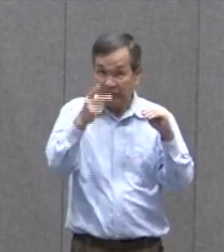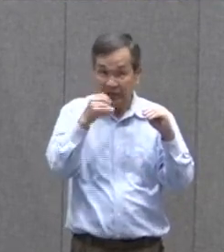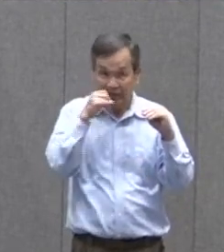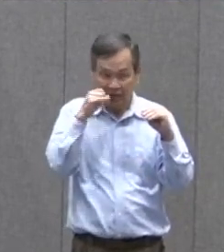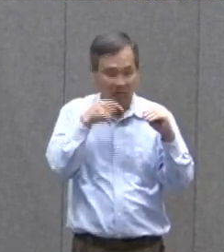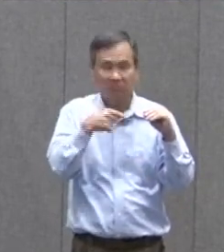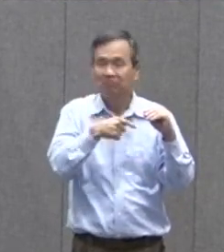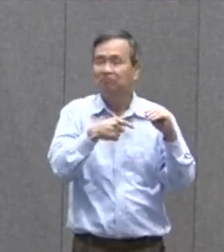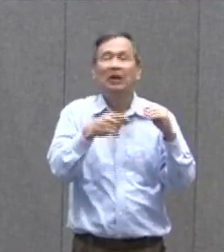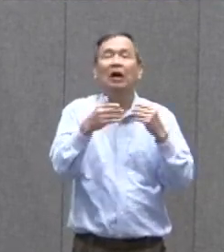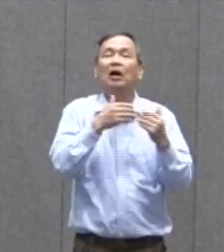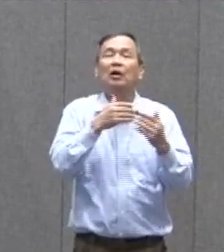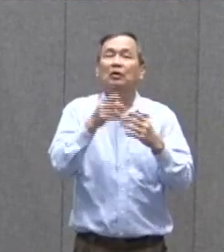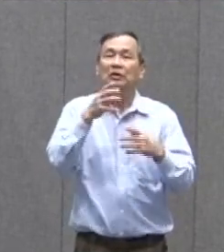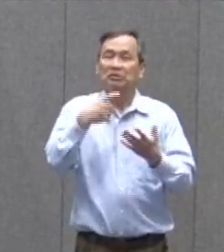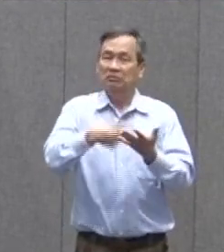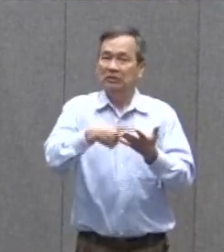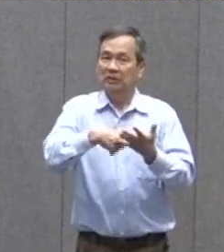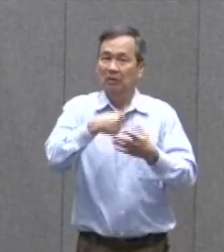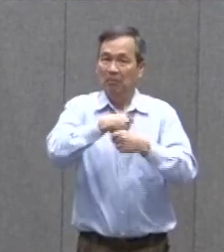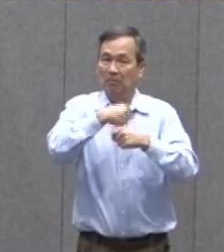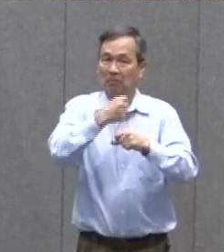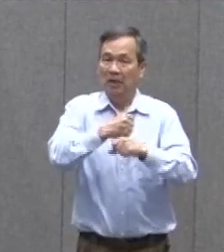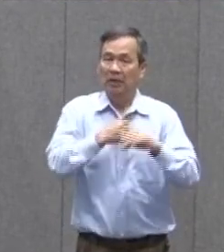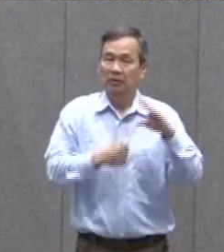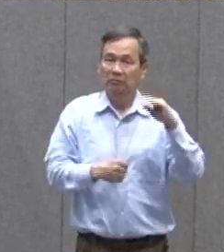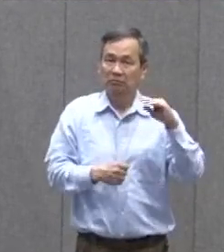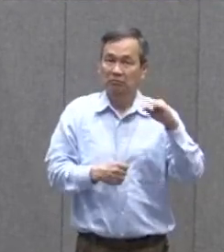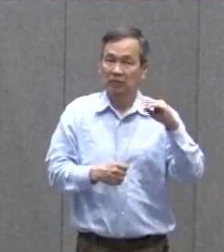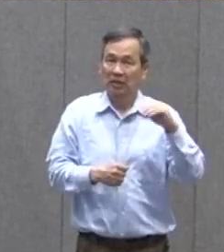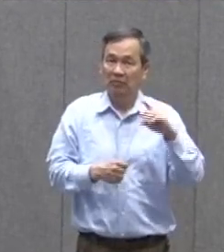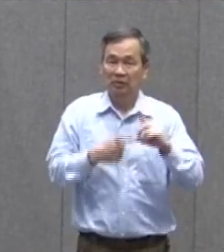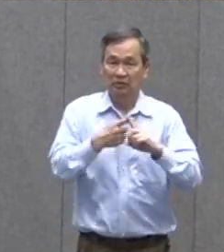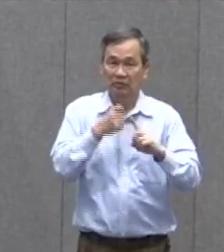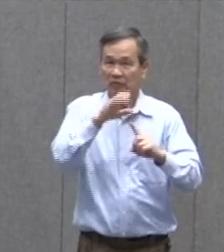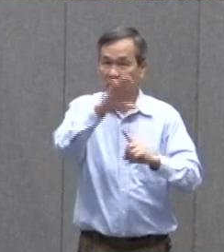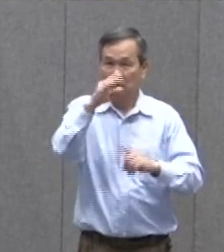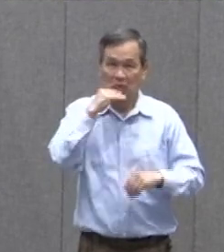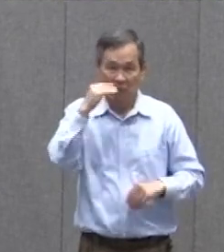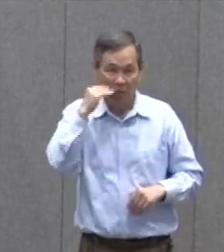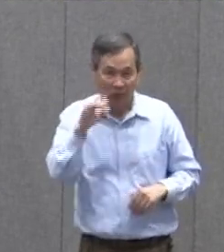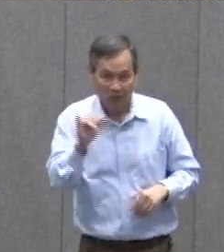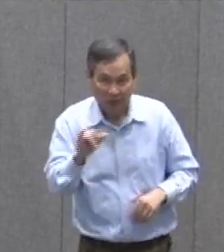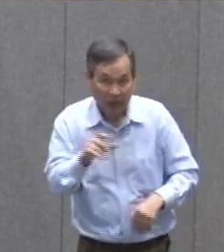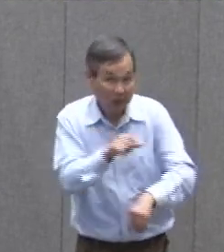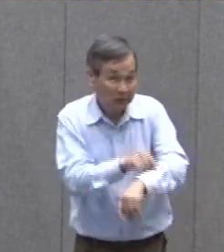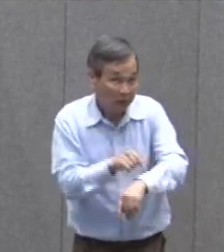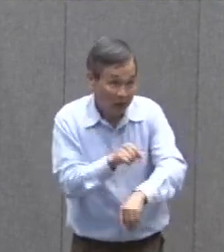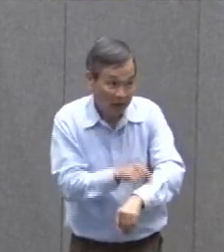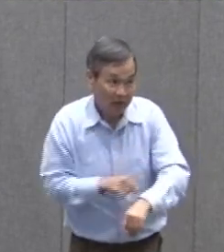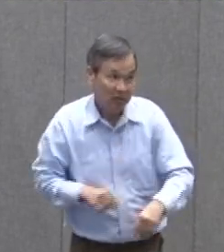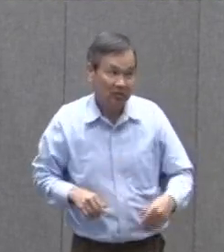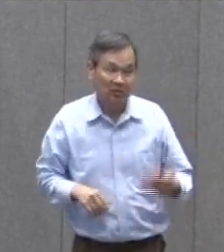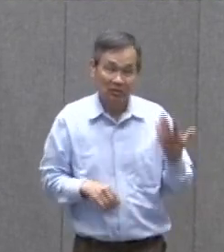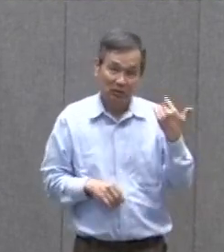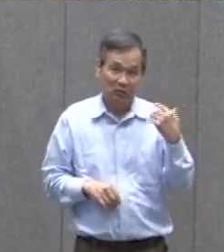we talked about making puppets out of things that you find at home like a sock, and so I made my little snake,